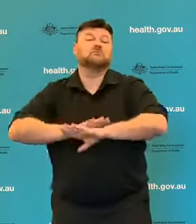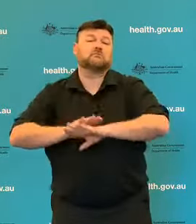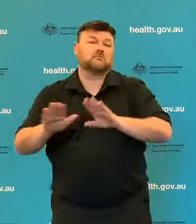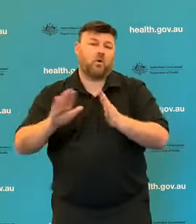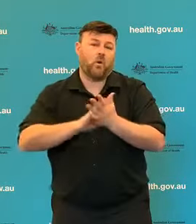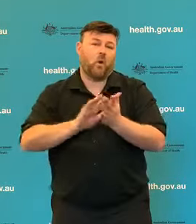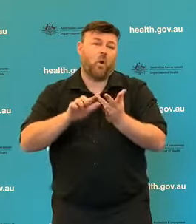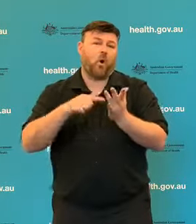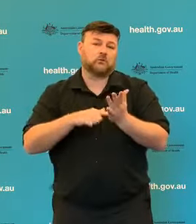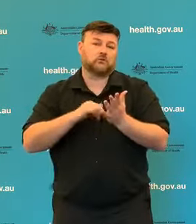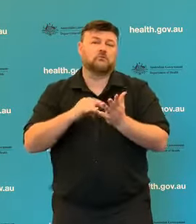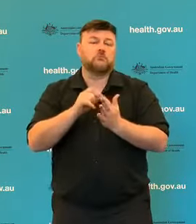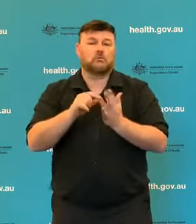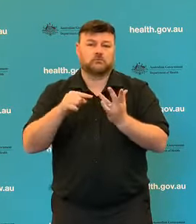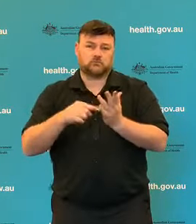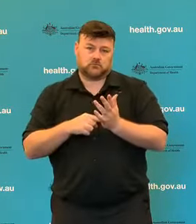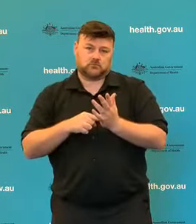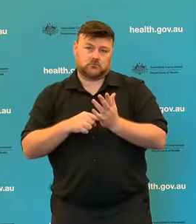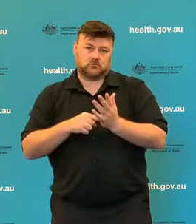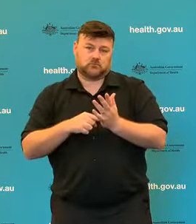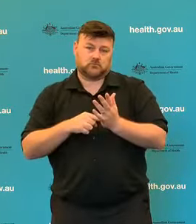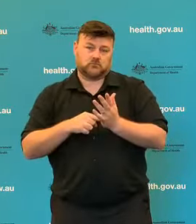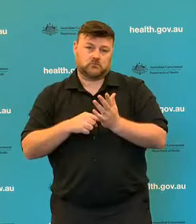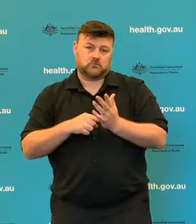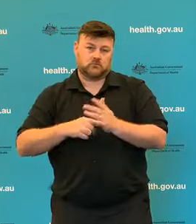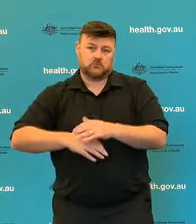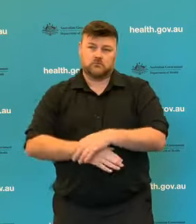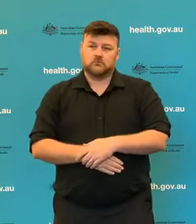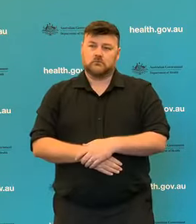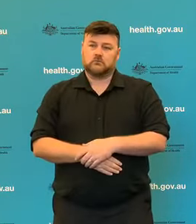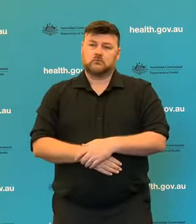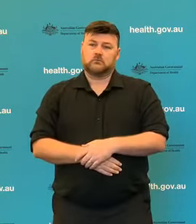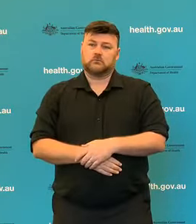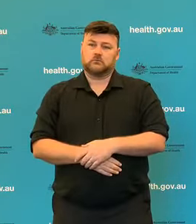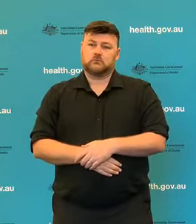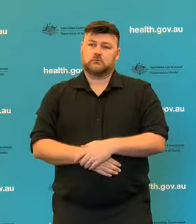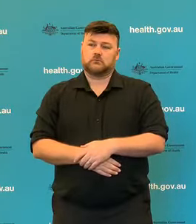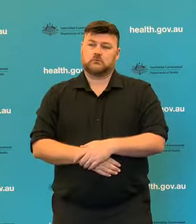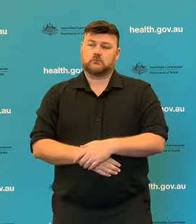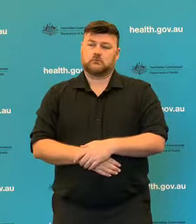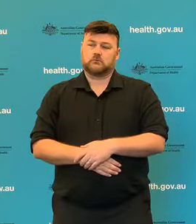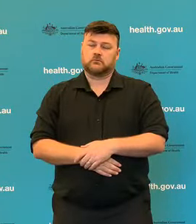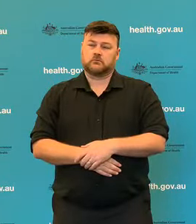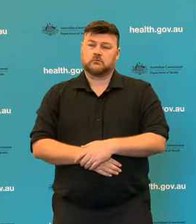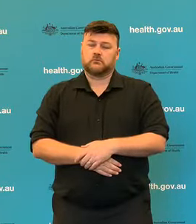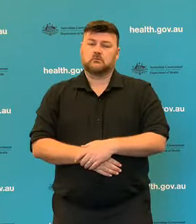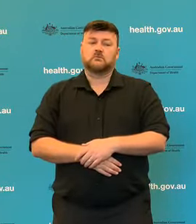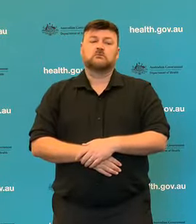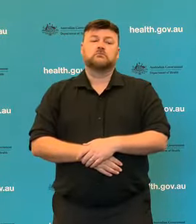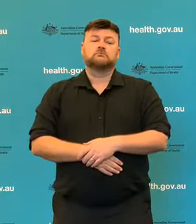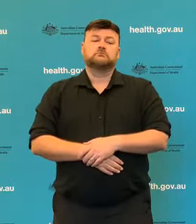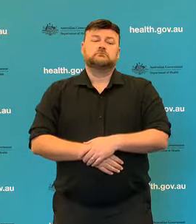Thanks Jade, do you have any further questions? Reporter: Yes. Just given, I suppose, the differences in each state,